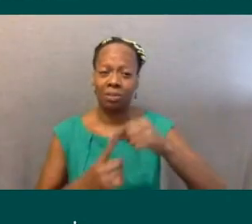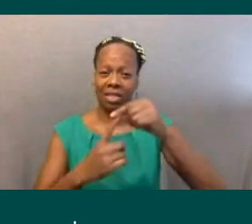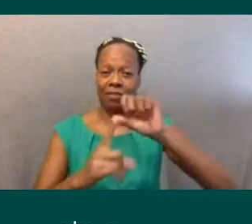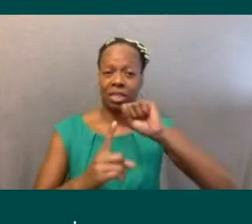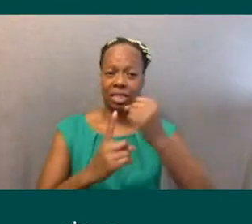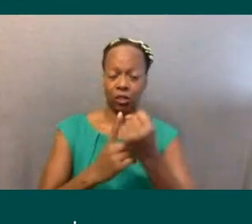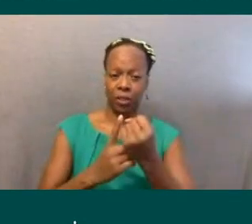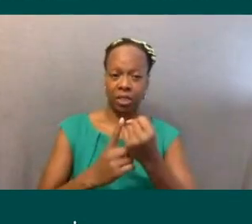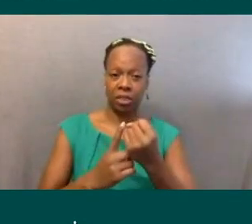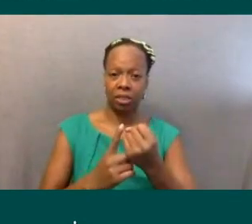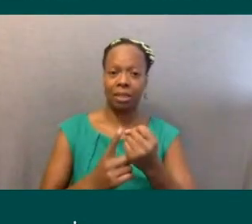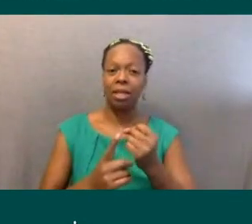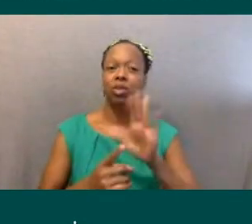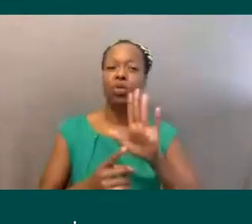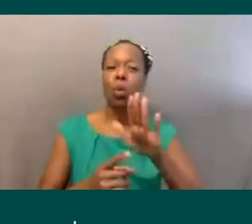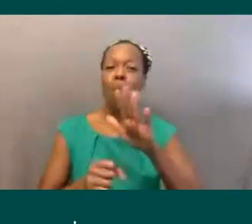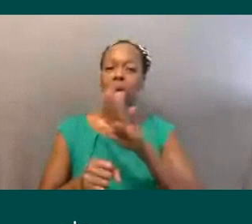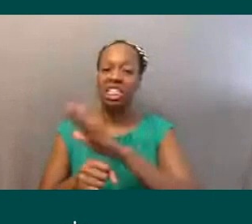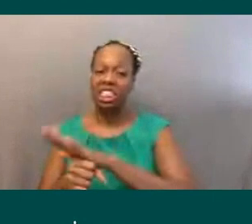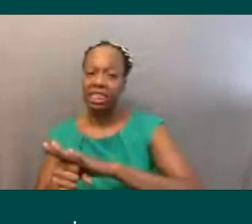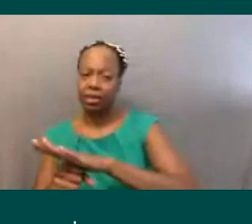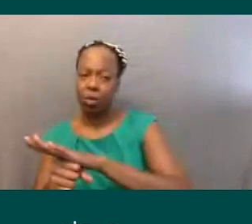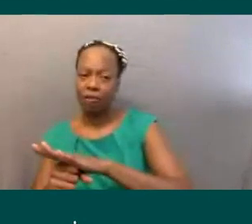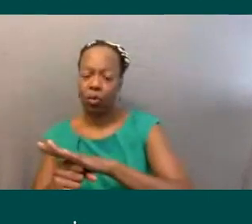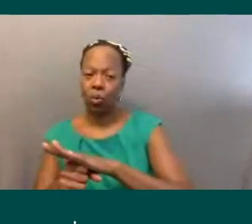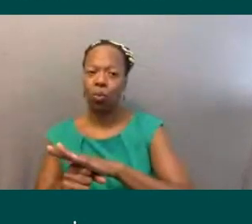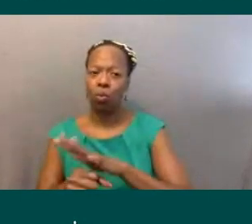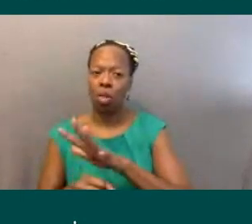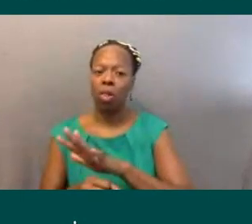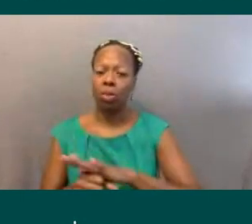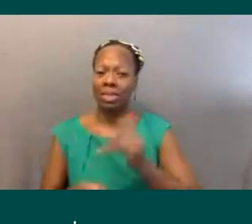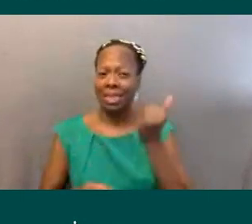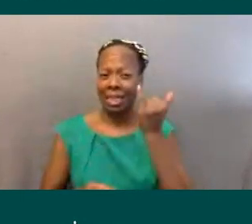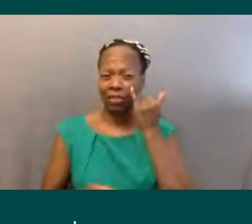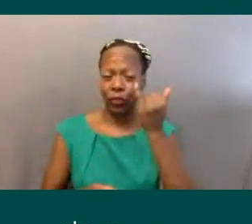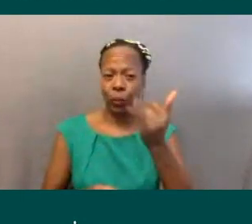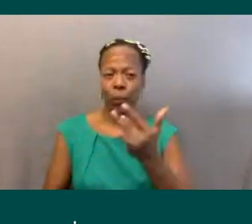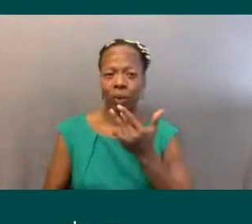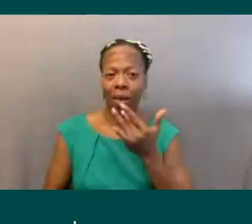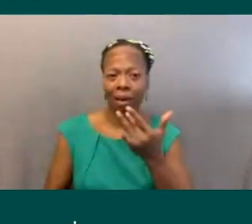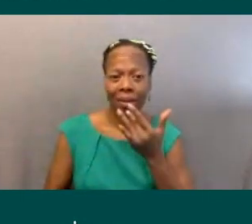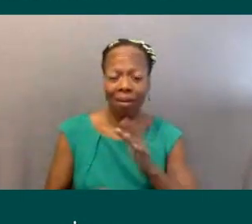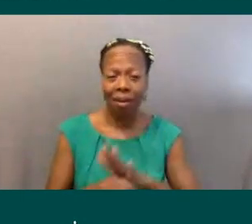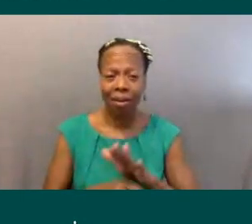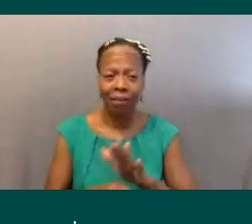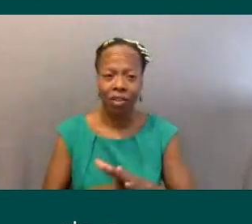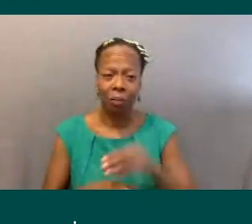where you are geographically, unfortunately. If you are fortunate to be in an area